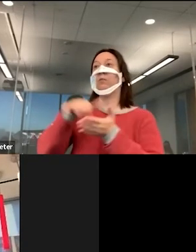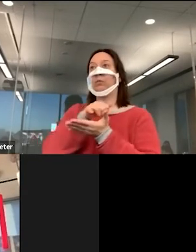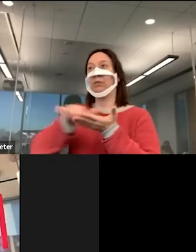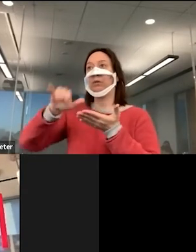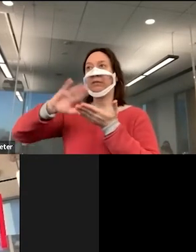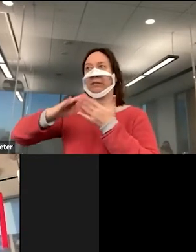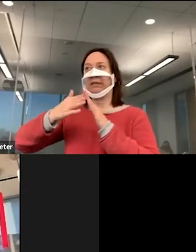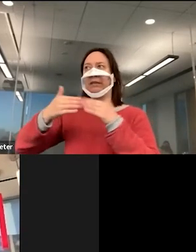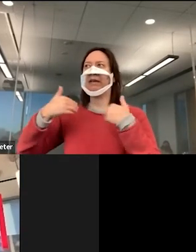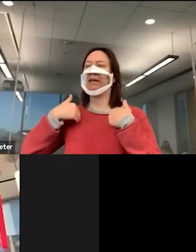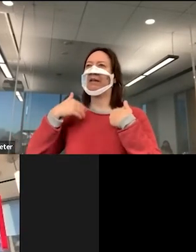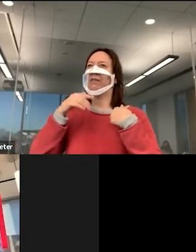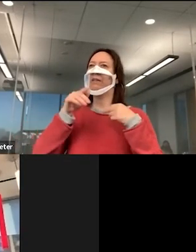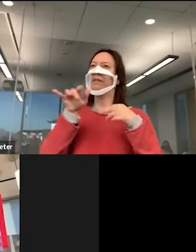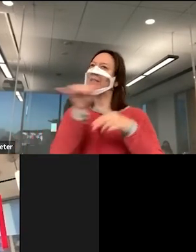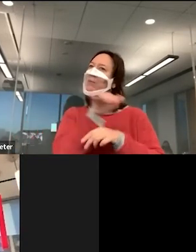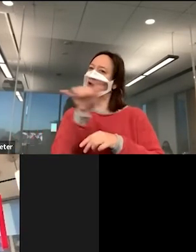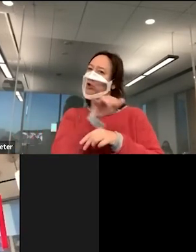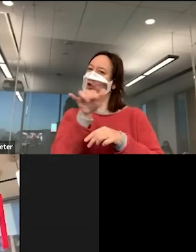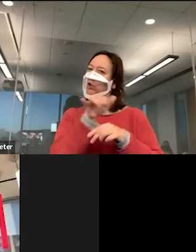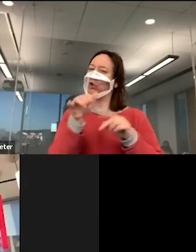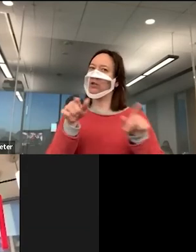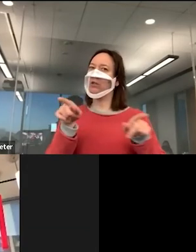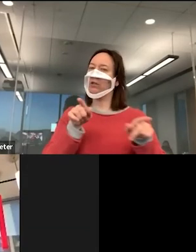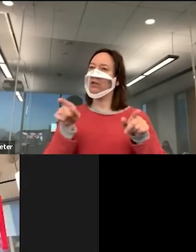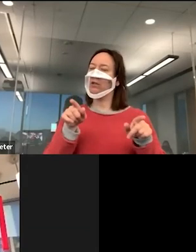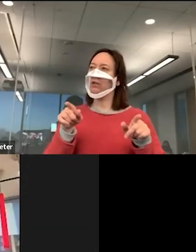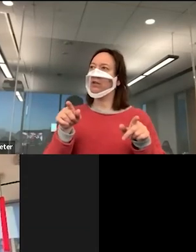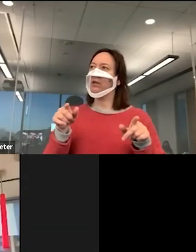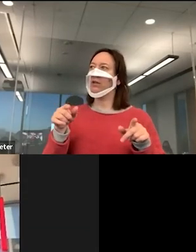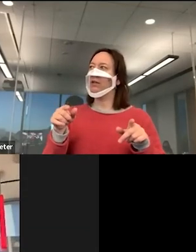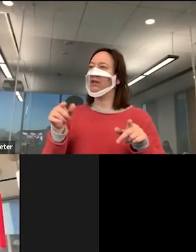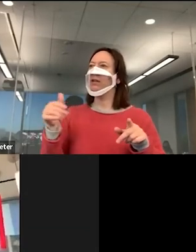mechanism doesn't mean the city of new york's the best employer people with disabilities no